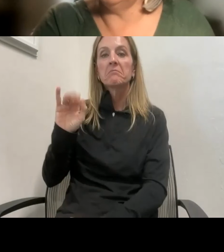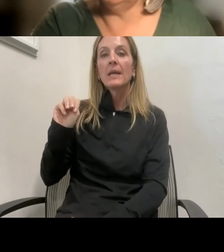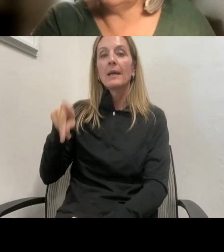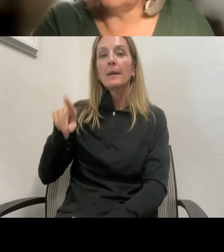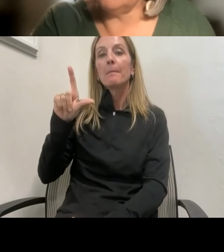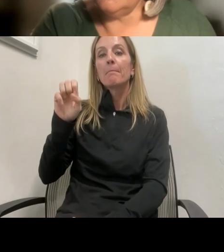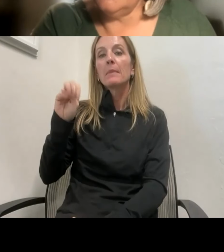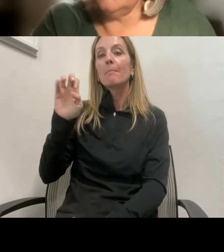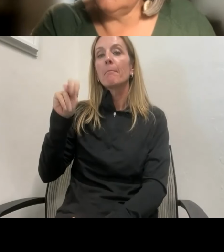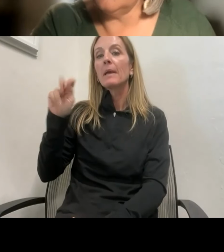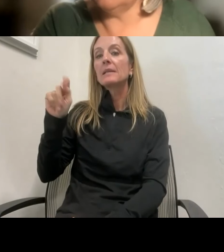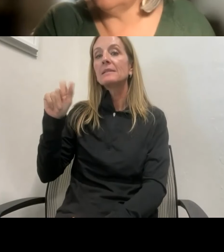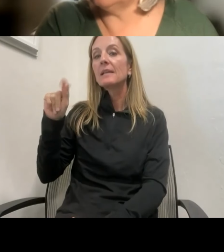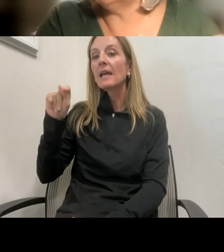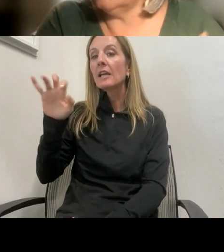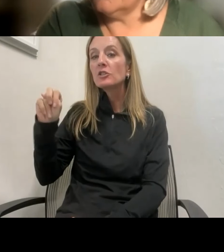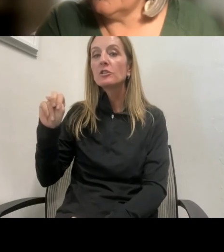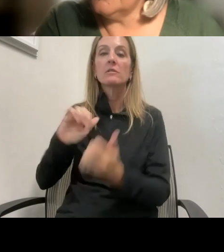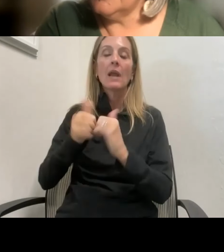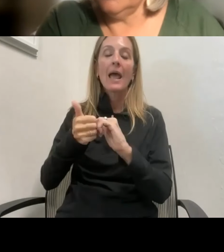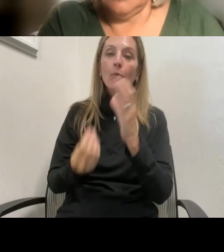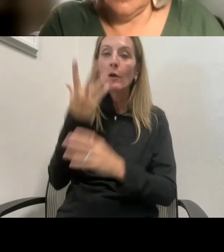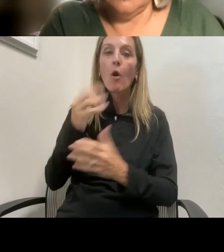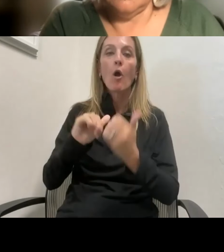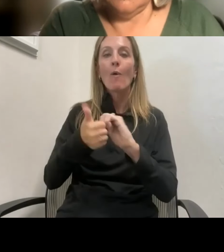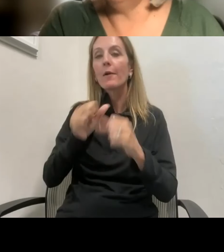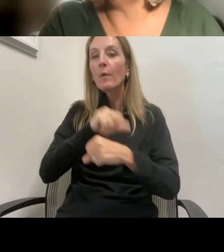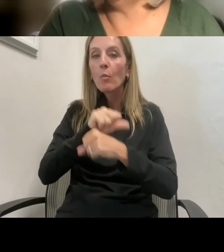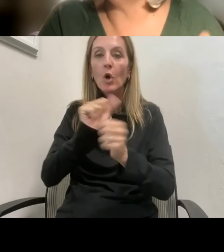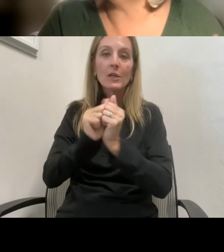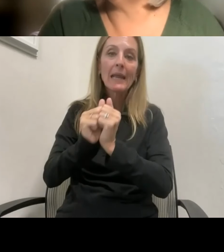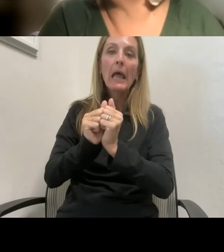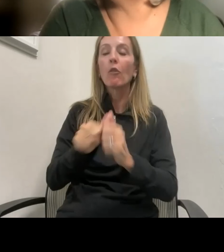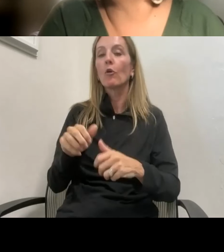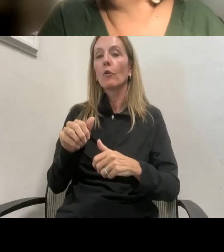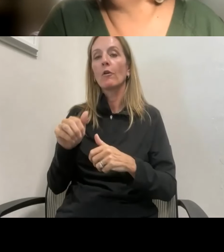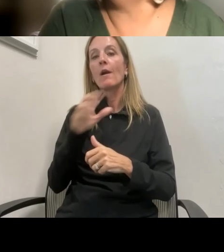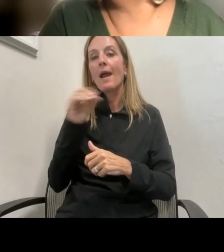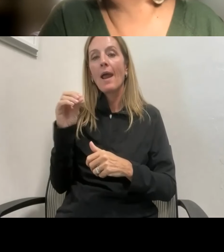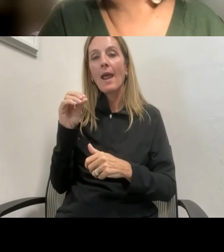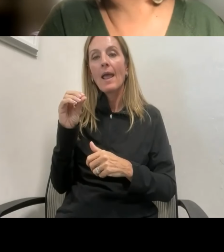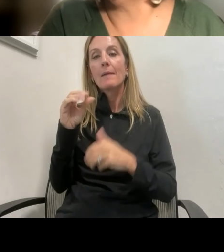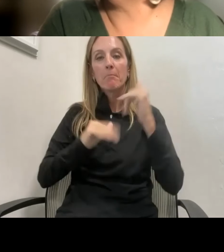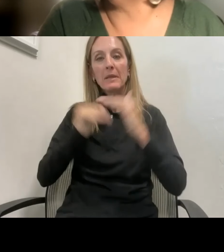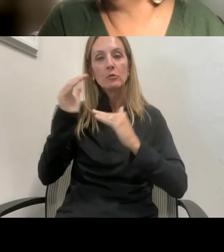lift up the plan, how do we work together yeah and building on the successes we have because there's